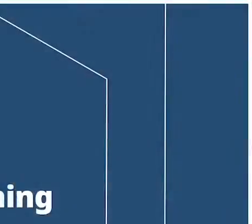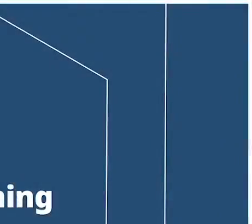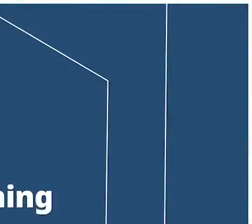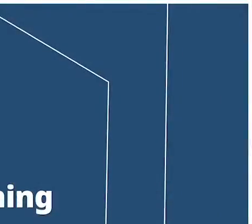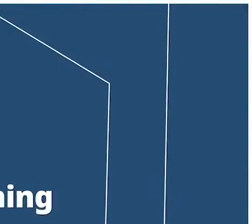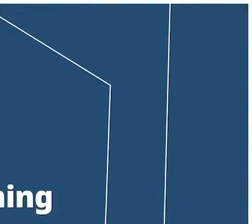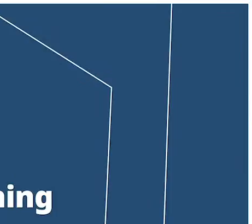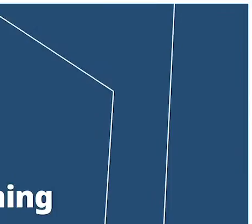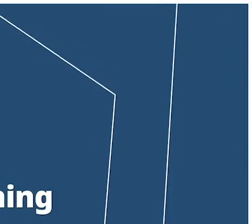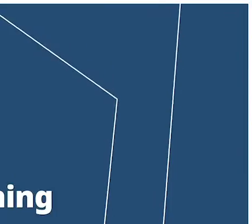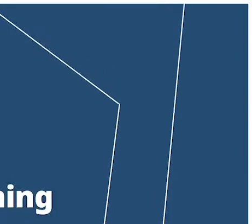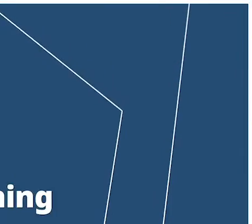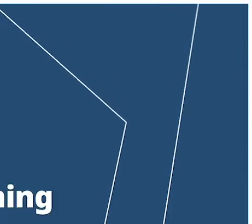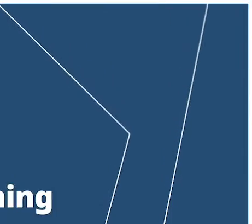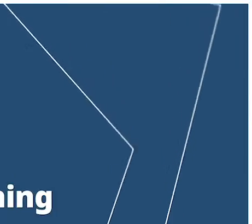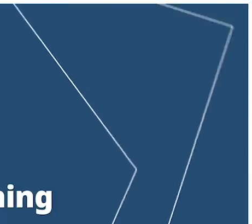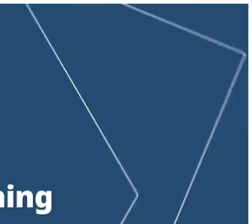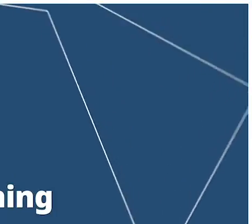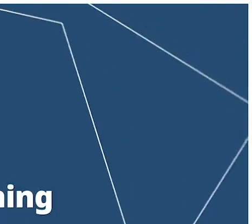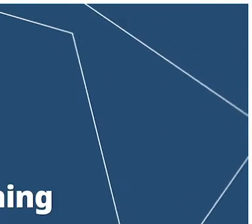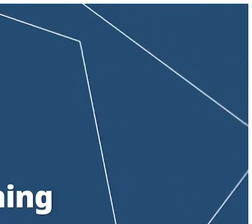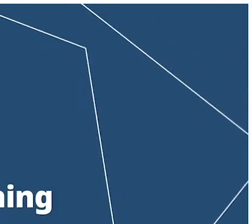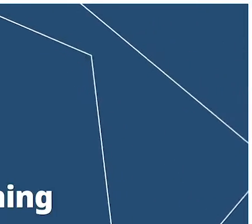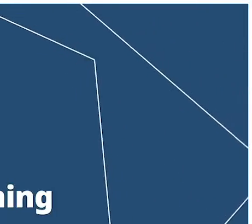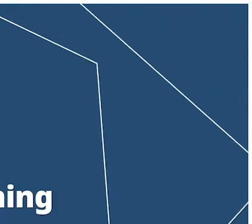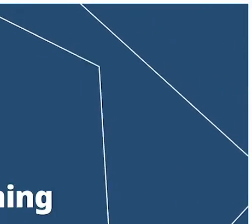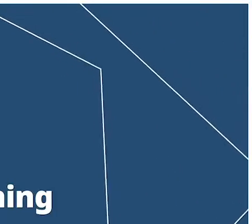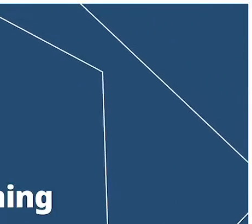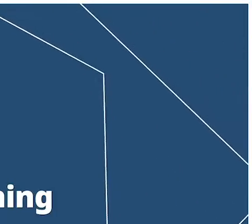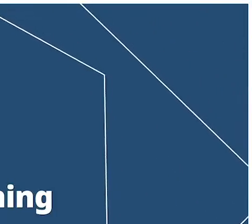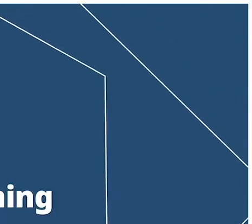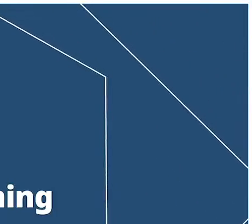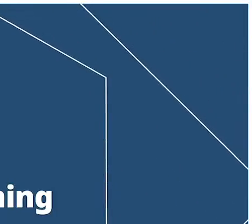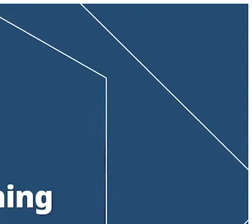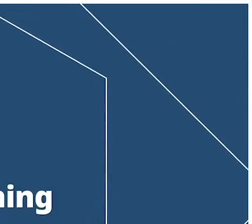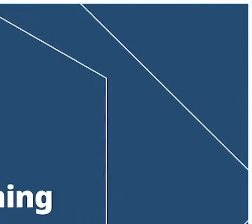we have for today. Thank you for joining.